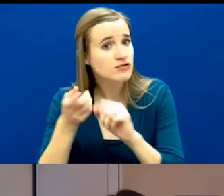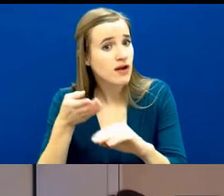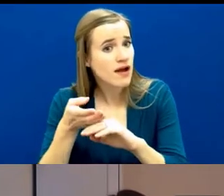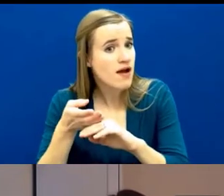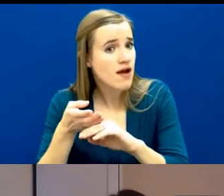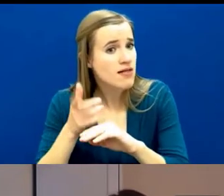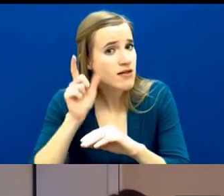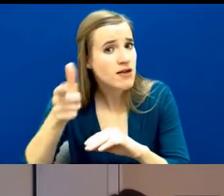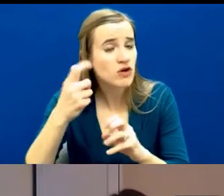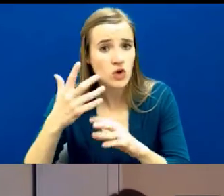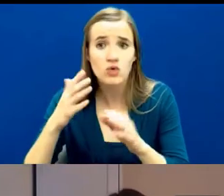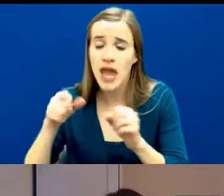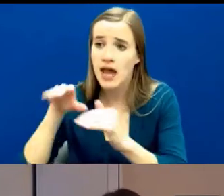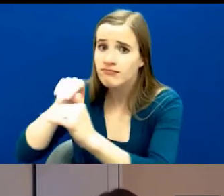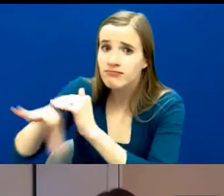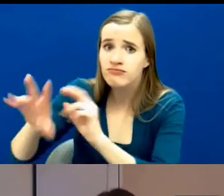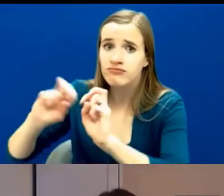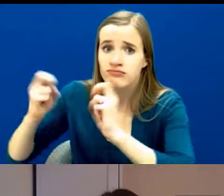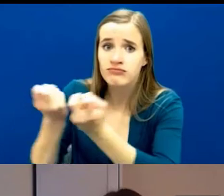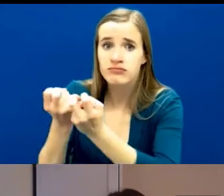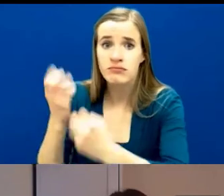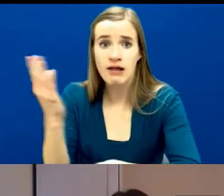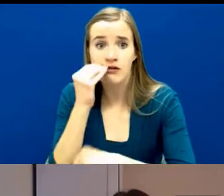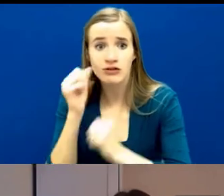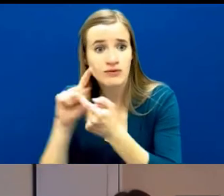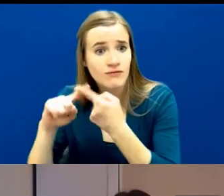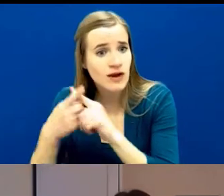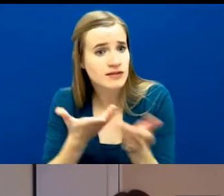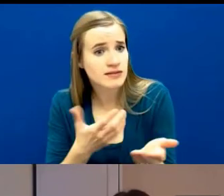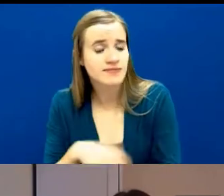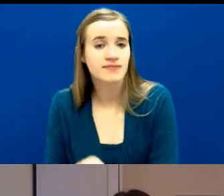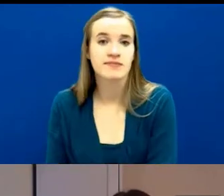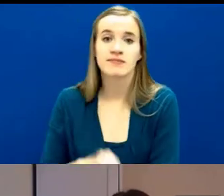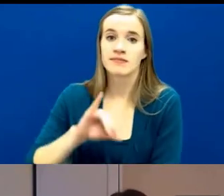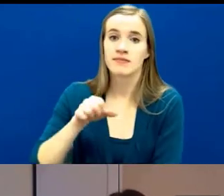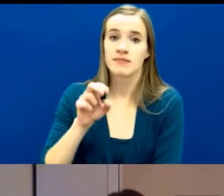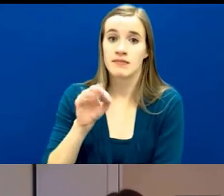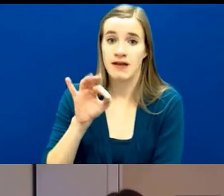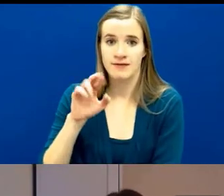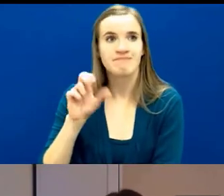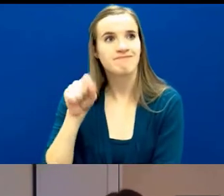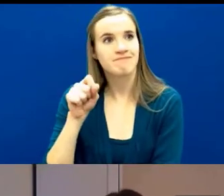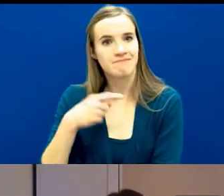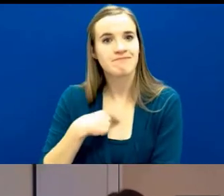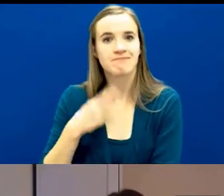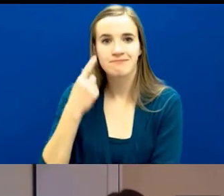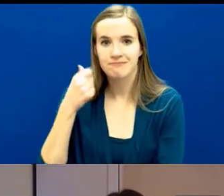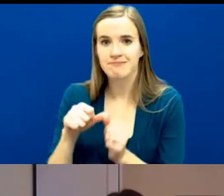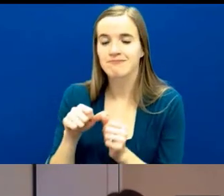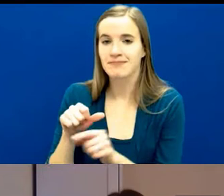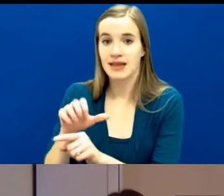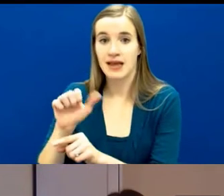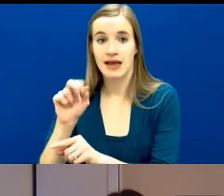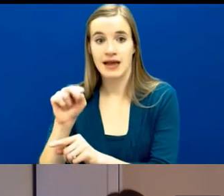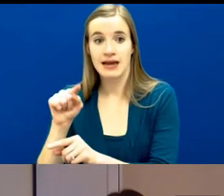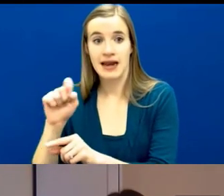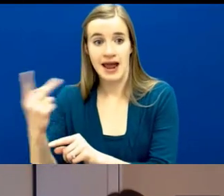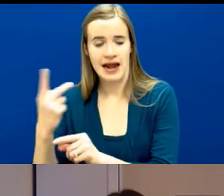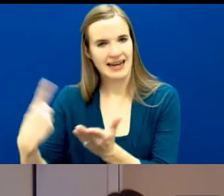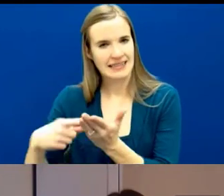Jennifer: Well, when Annette and I were discussing that memory, um, my sister,